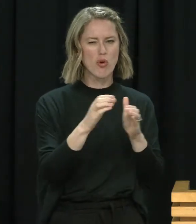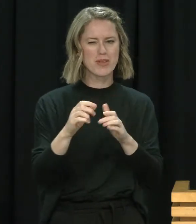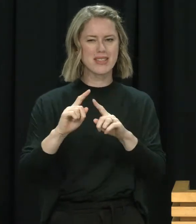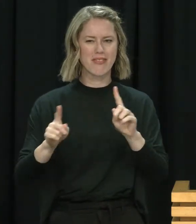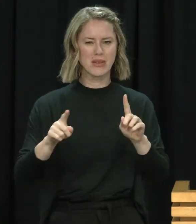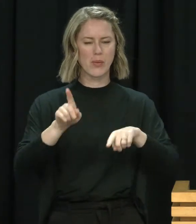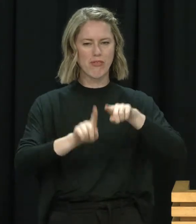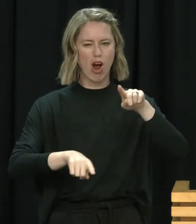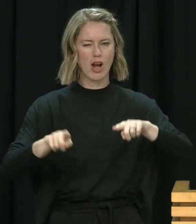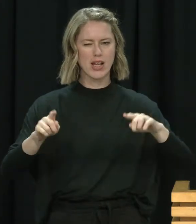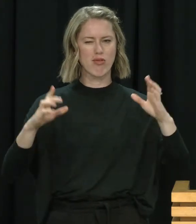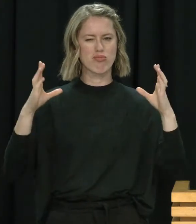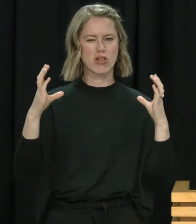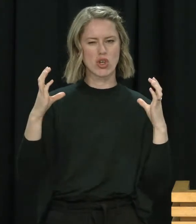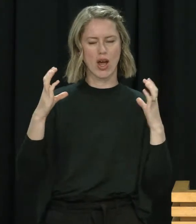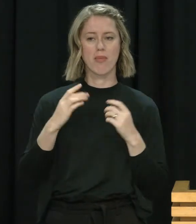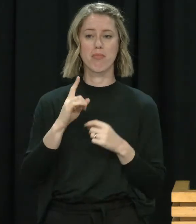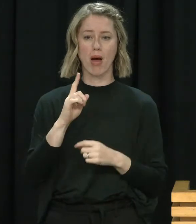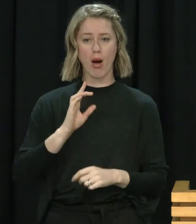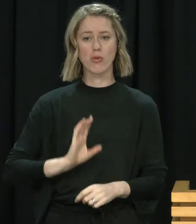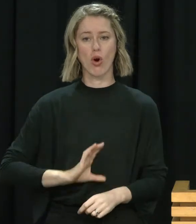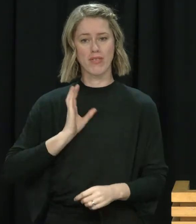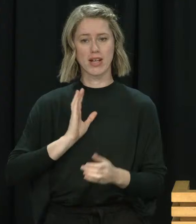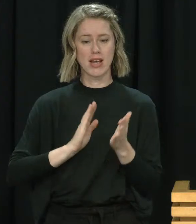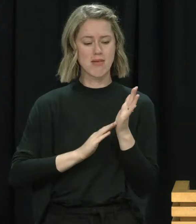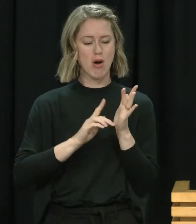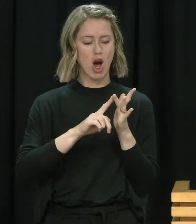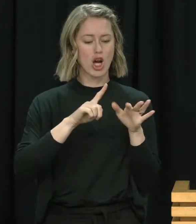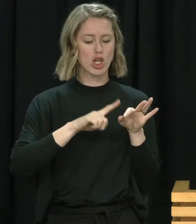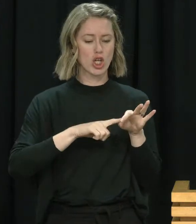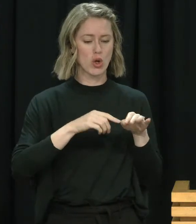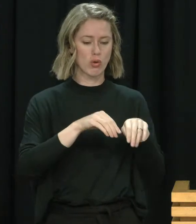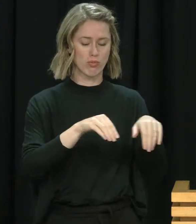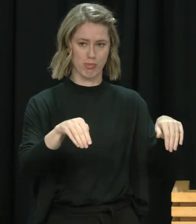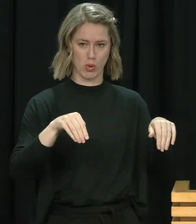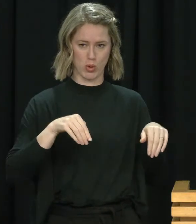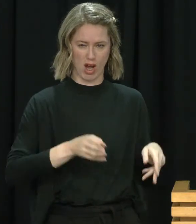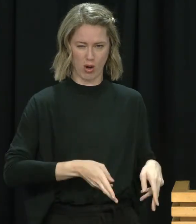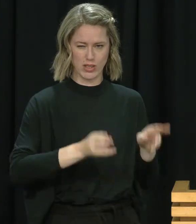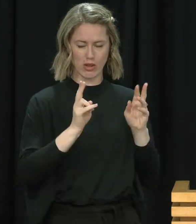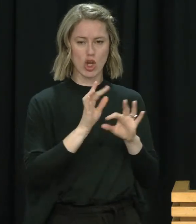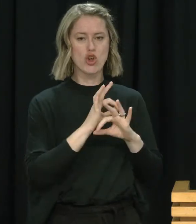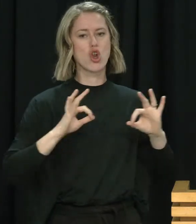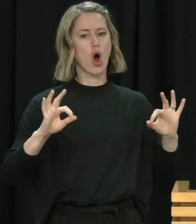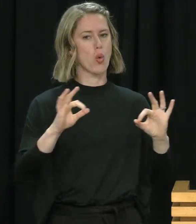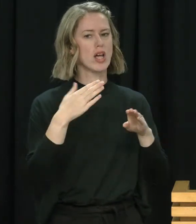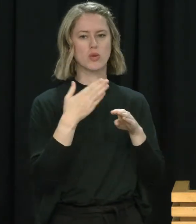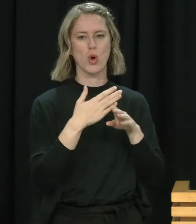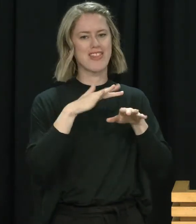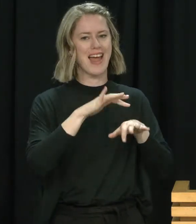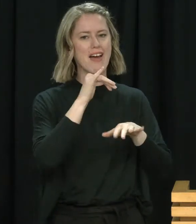the intricacies of all of the ins and outs and different workforce groups because there's different pressures